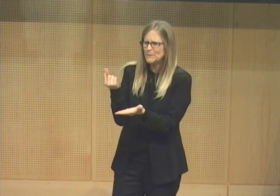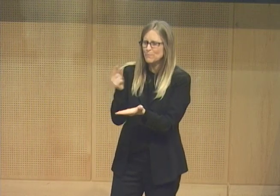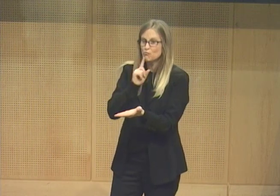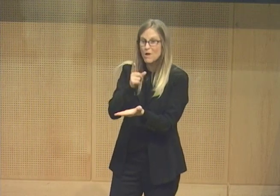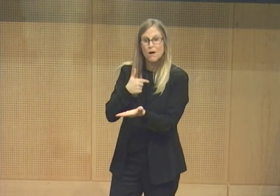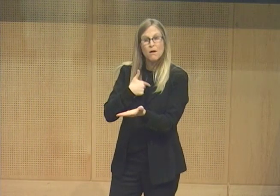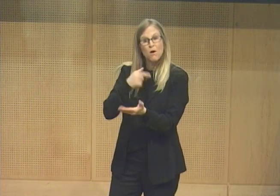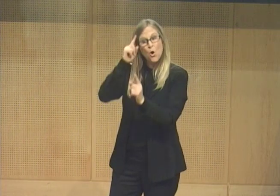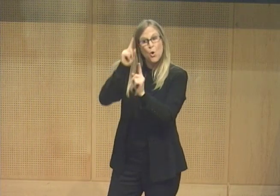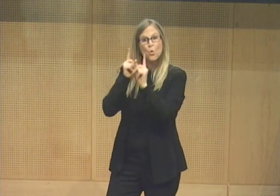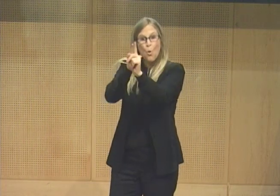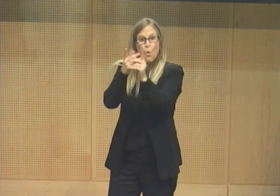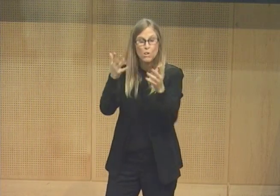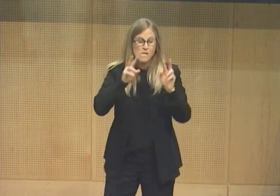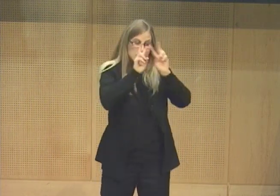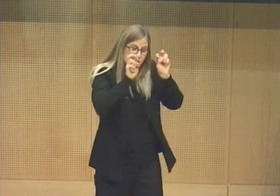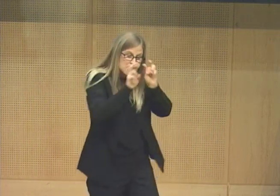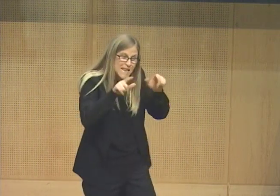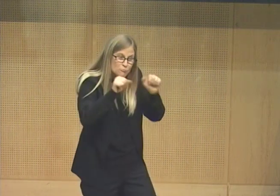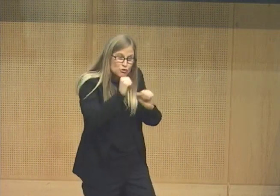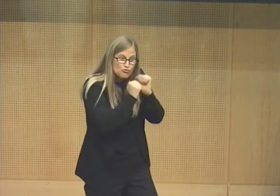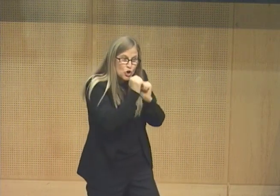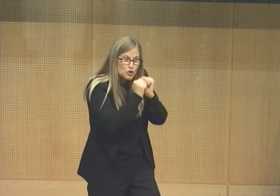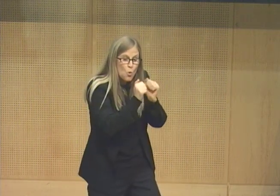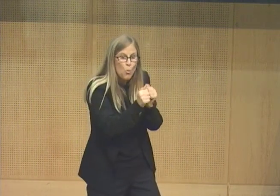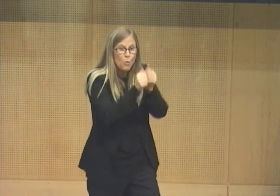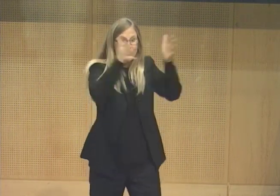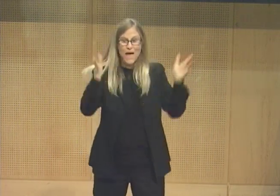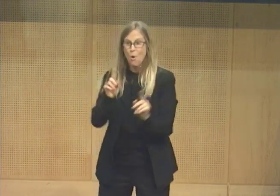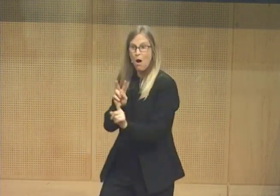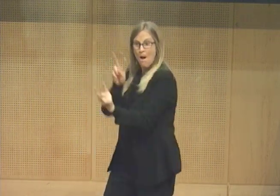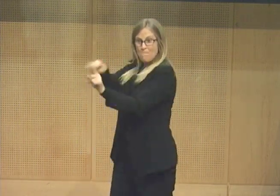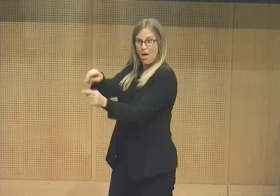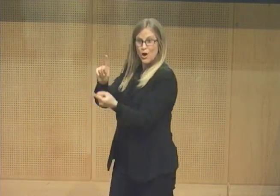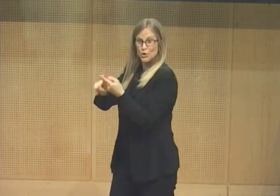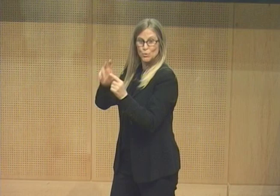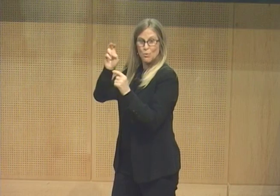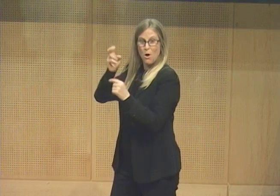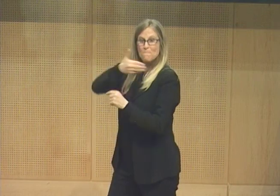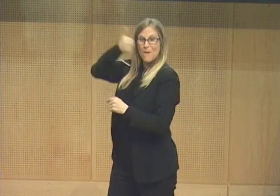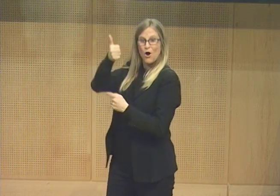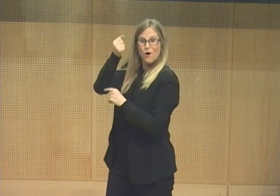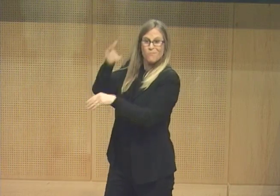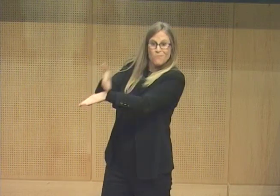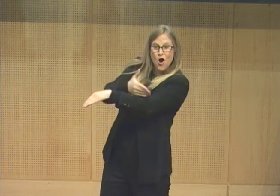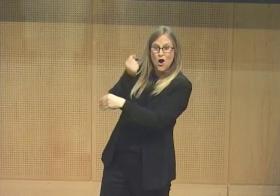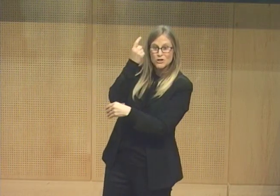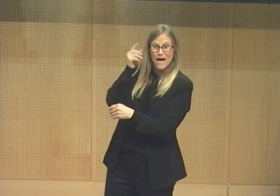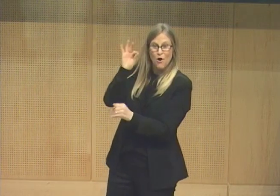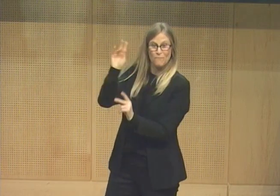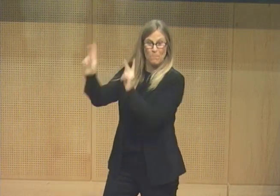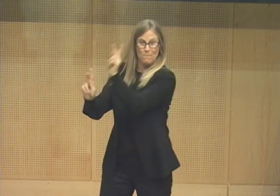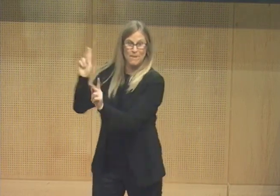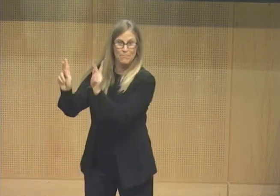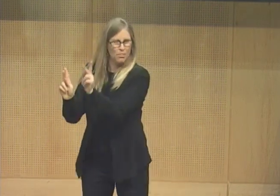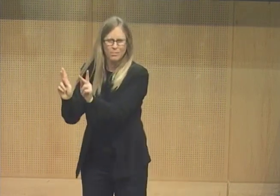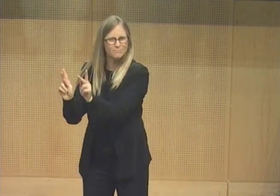to incorporate cognition within the study of linguistics. I wanted to improve the understanding of people.